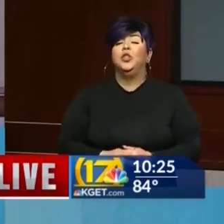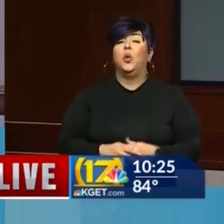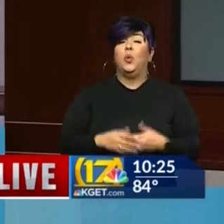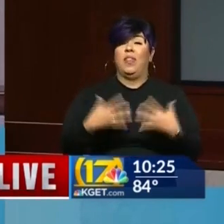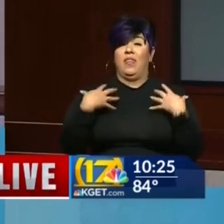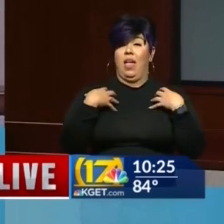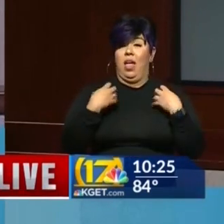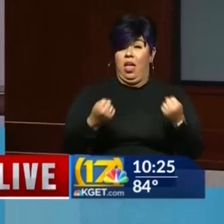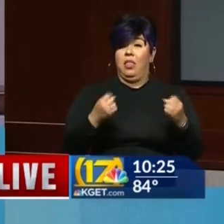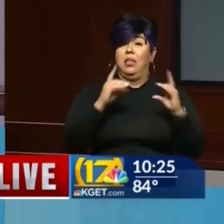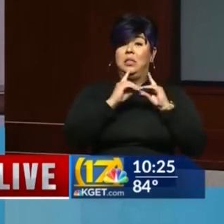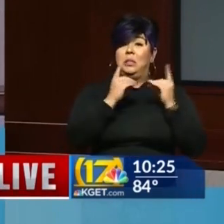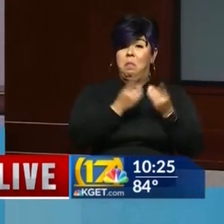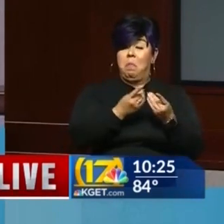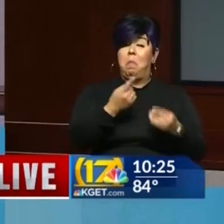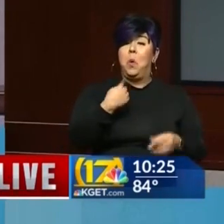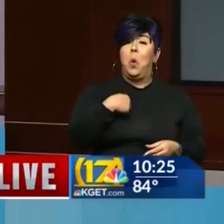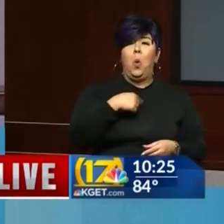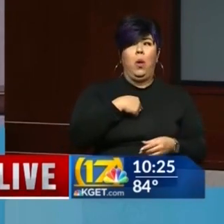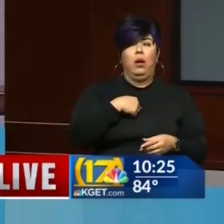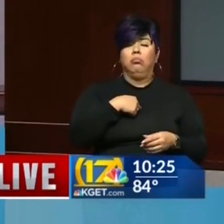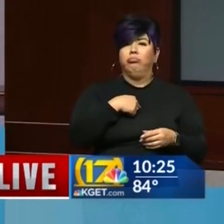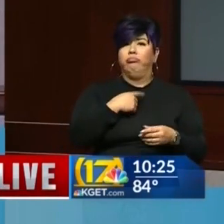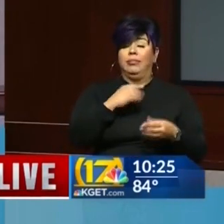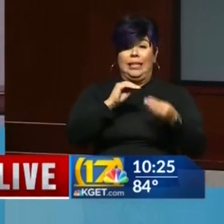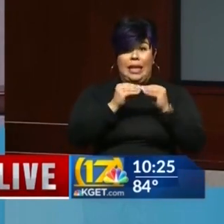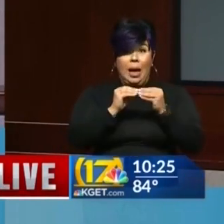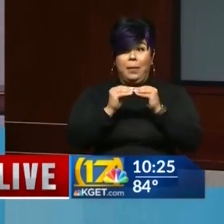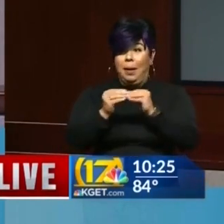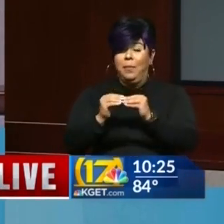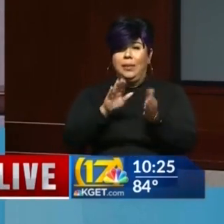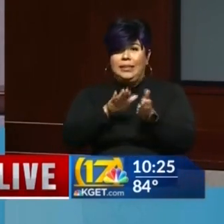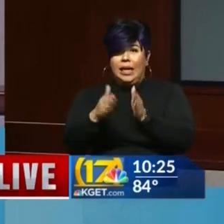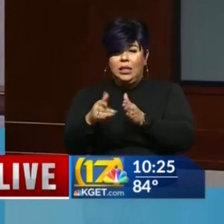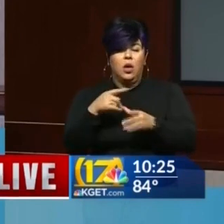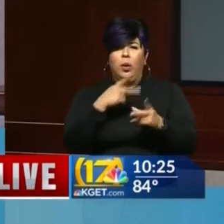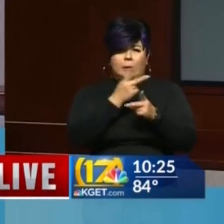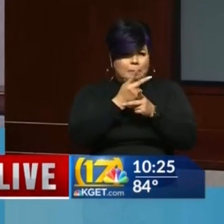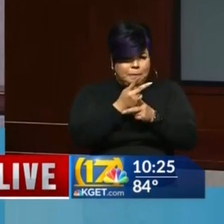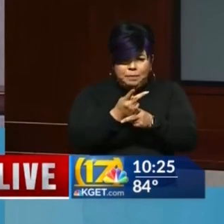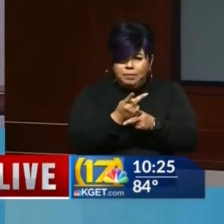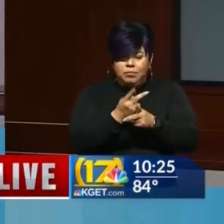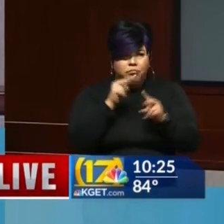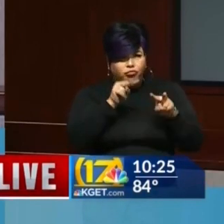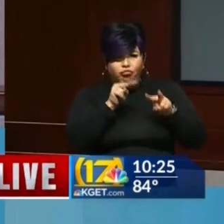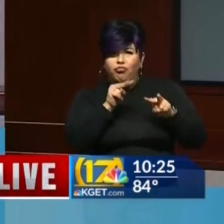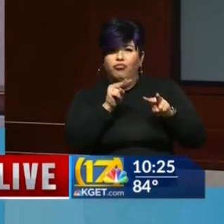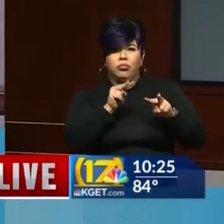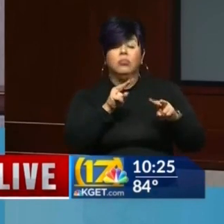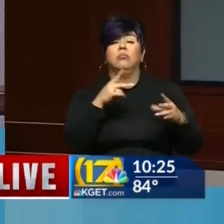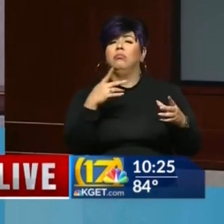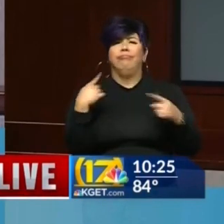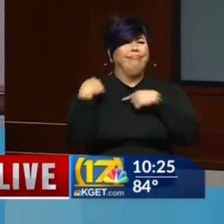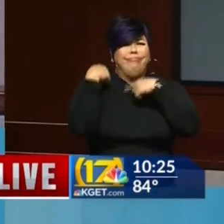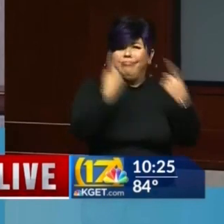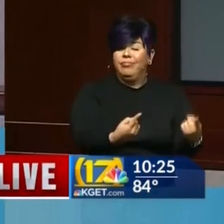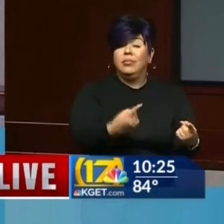SOME DATA. . HAD A HI, SAM, GOOD MORNING. APARTMENT THE HEALTH DEPARTMENT WE HAVE BEEN FOLLOWING AND TRACKING THE DEATH TOLL ALL